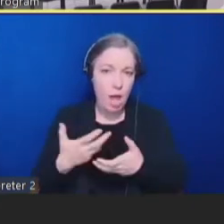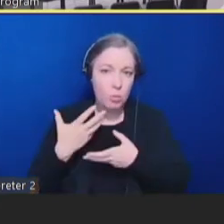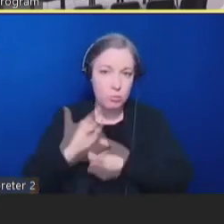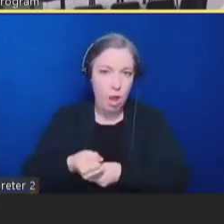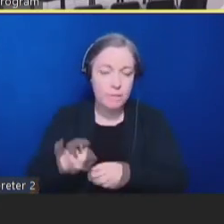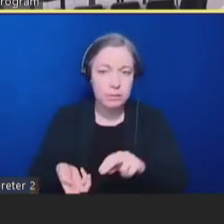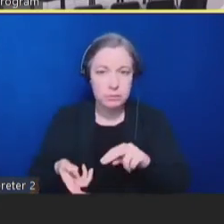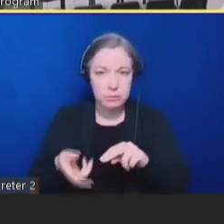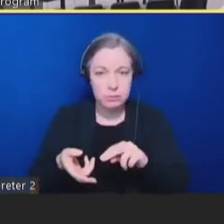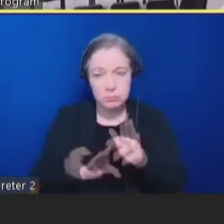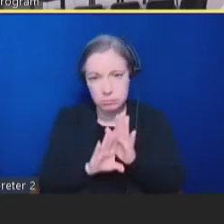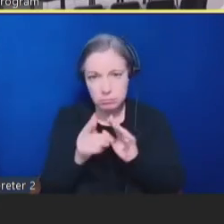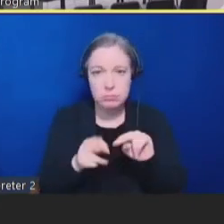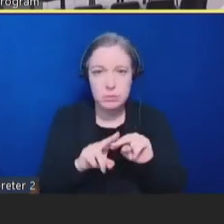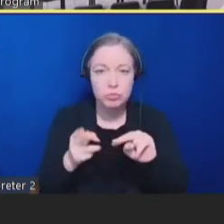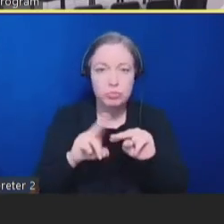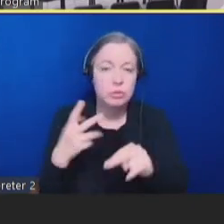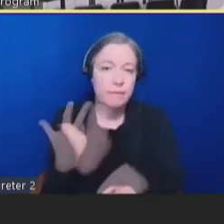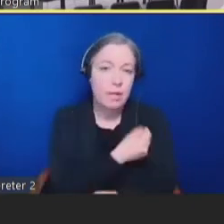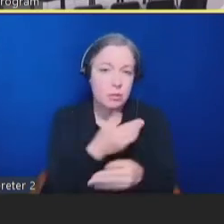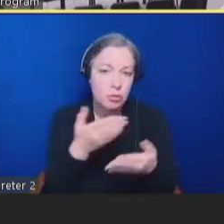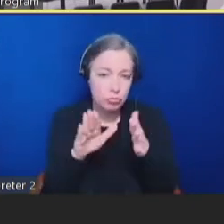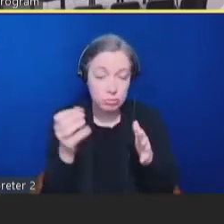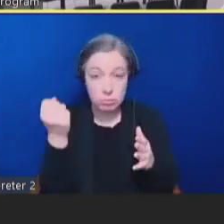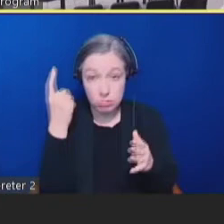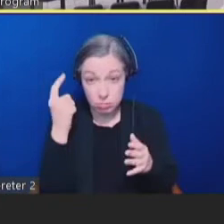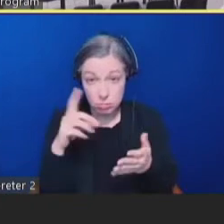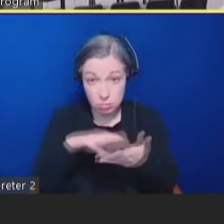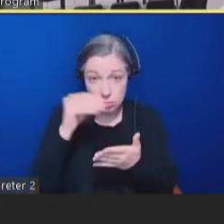general. That learning through this project with the arts and cultural organizations,